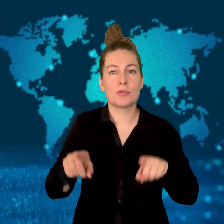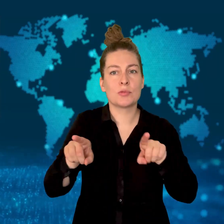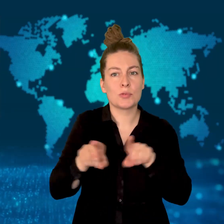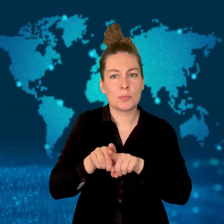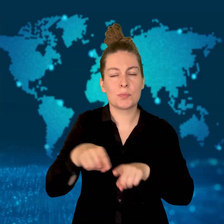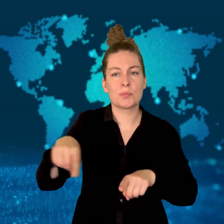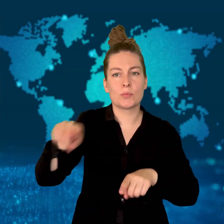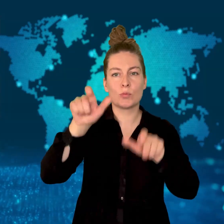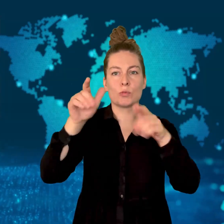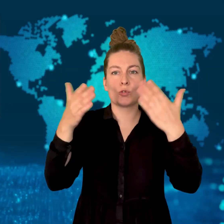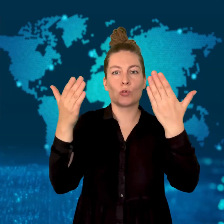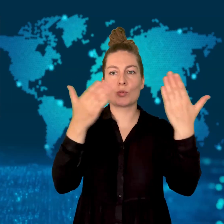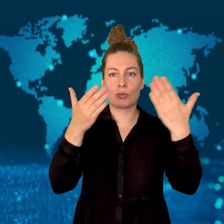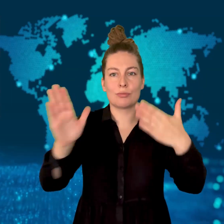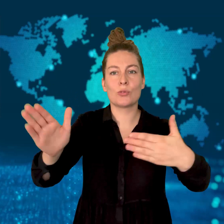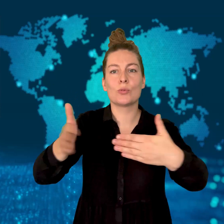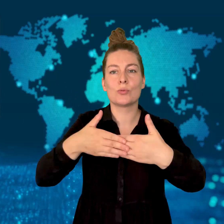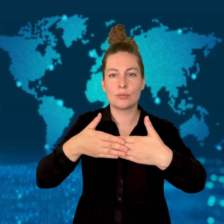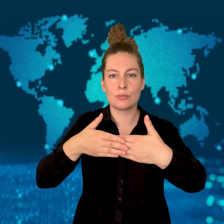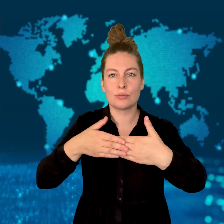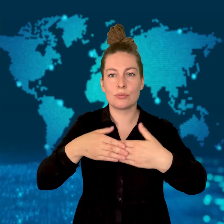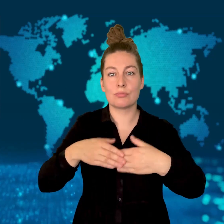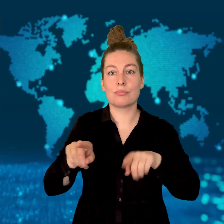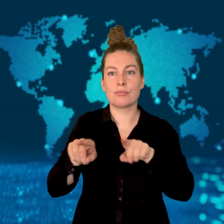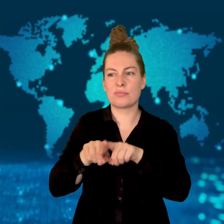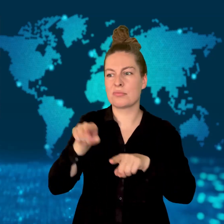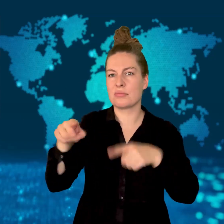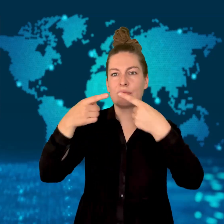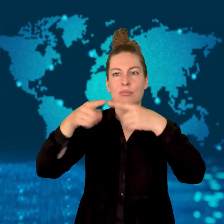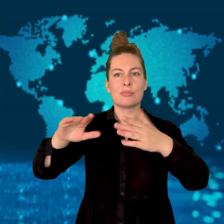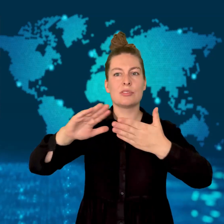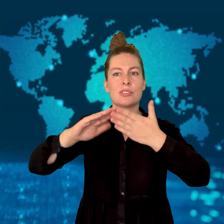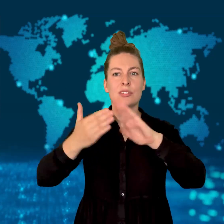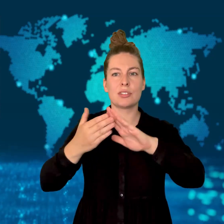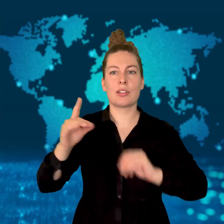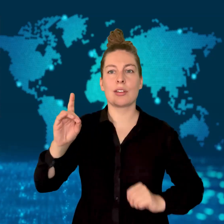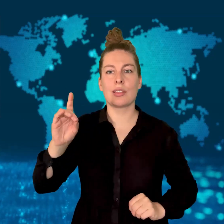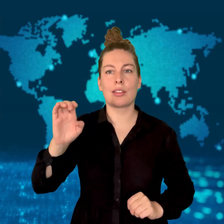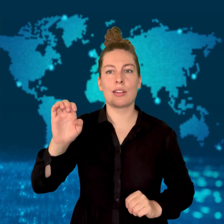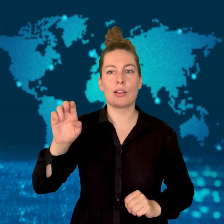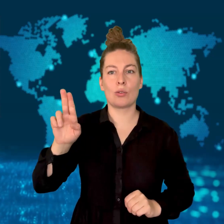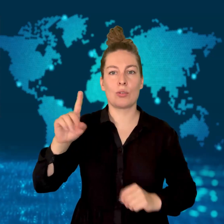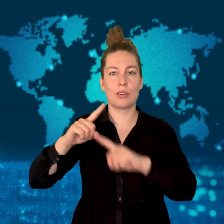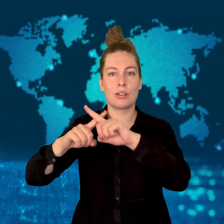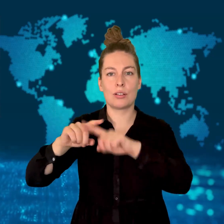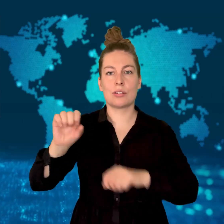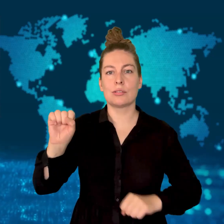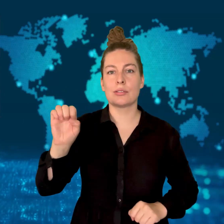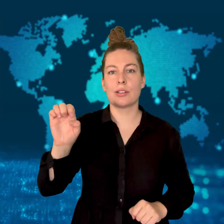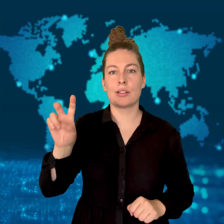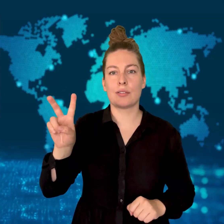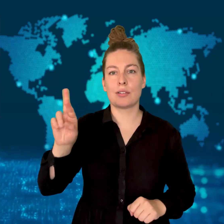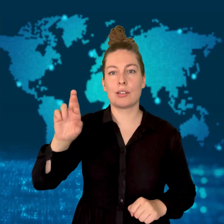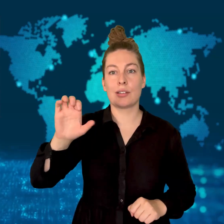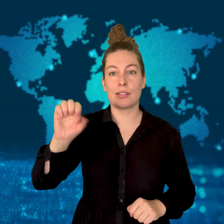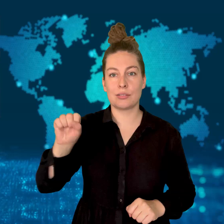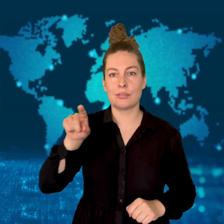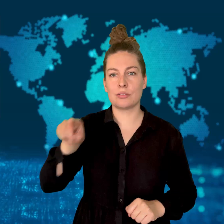Two people were injured in the town of Deux-Sevres, and fallen electric cables